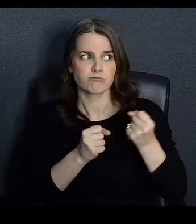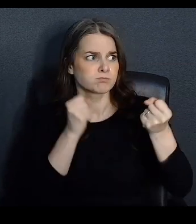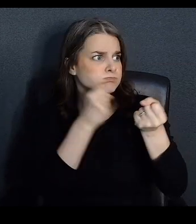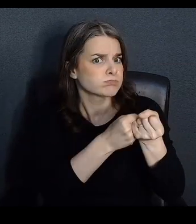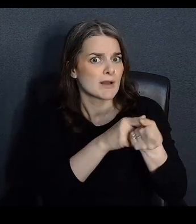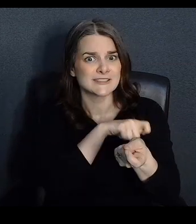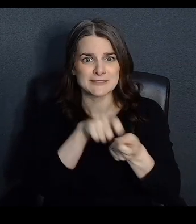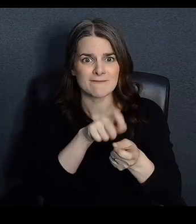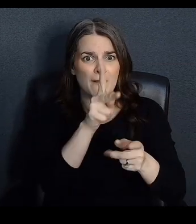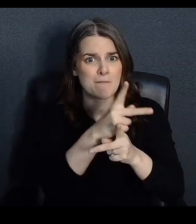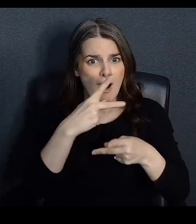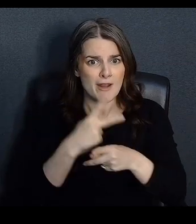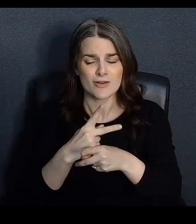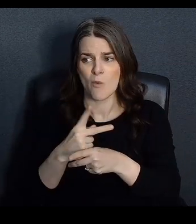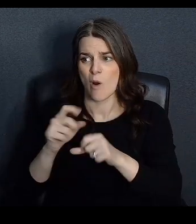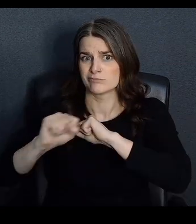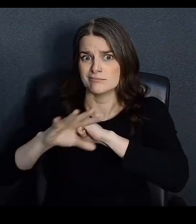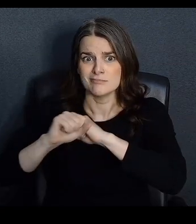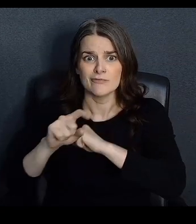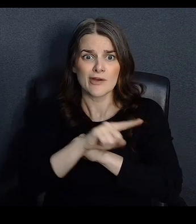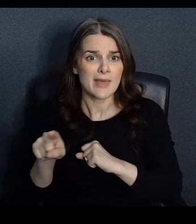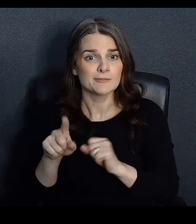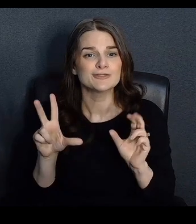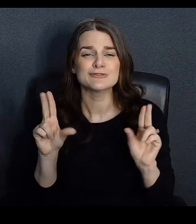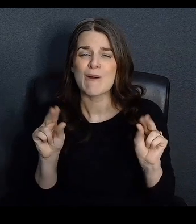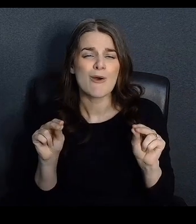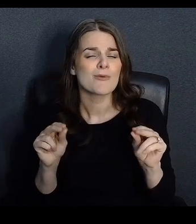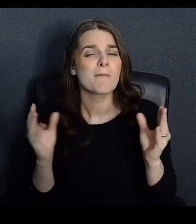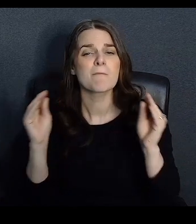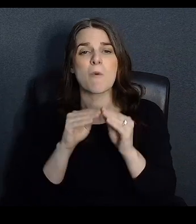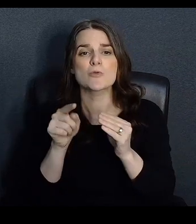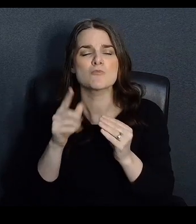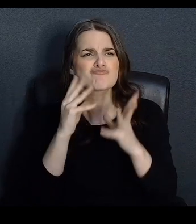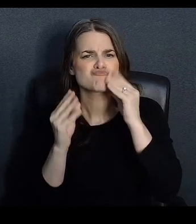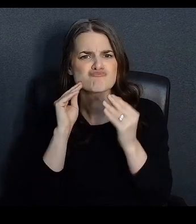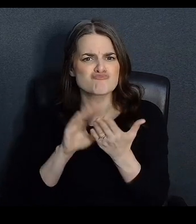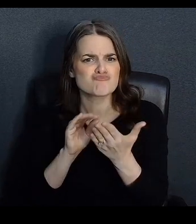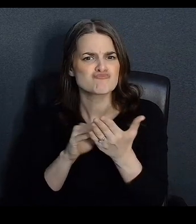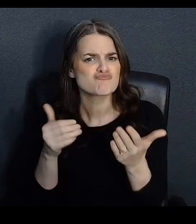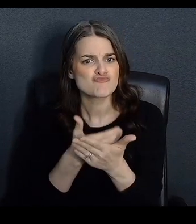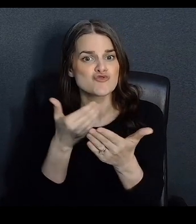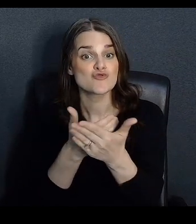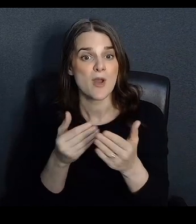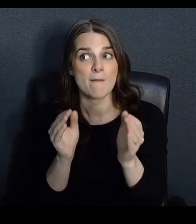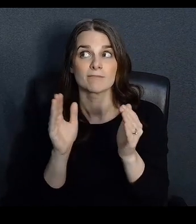to something new that might be worth exploring. More importantly, we're looking at features, at what questions